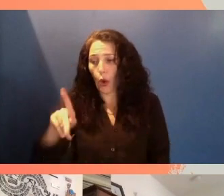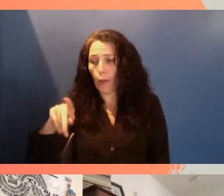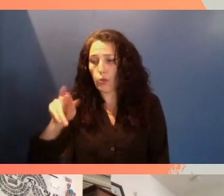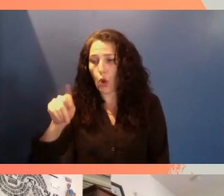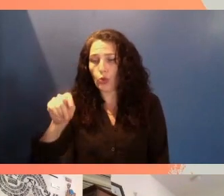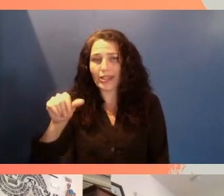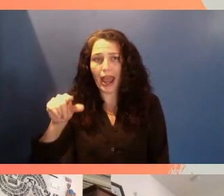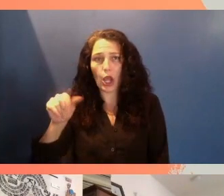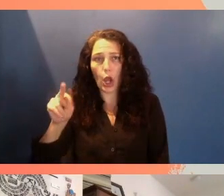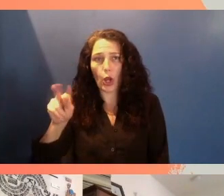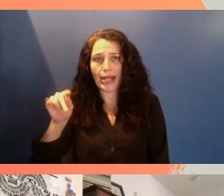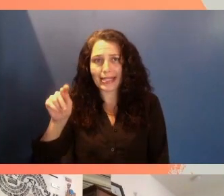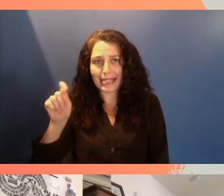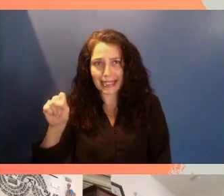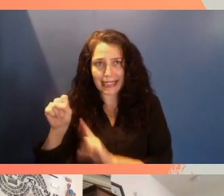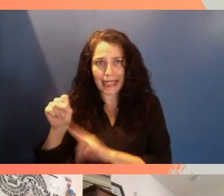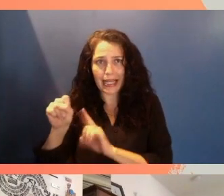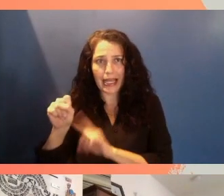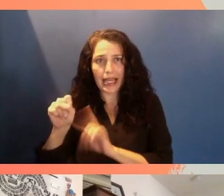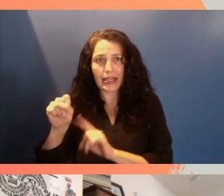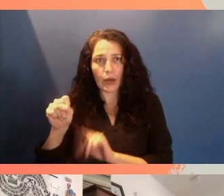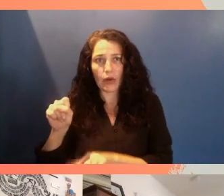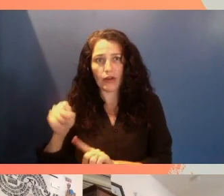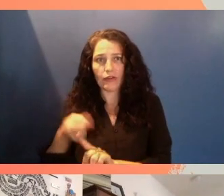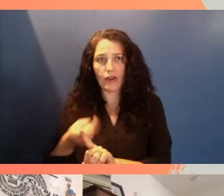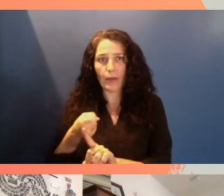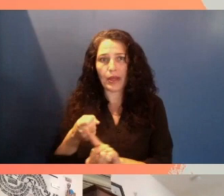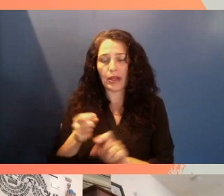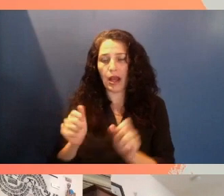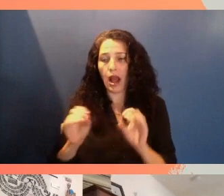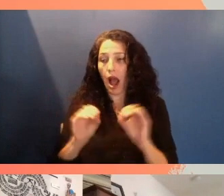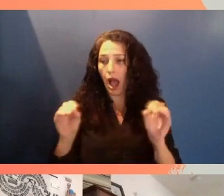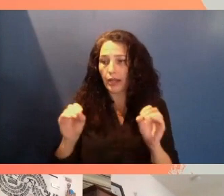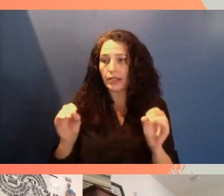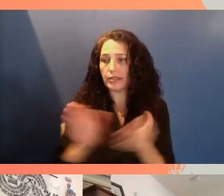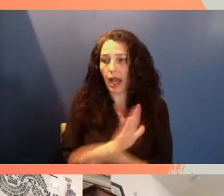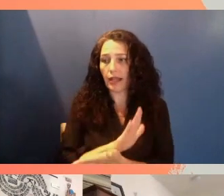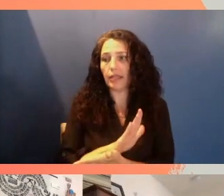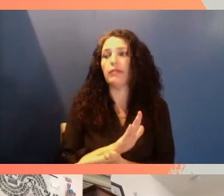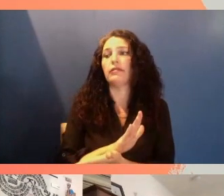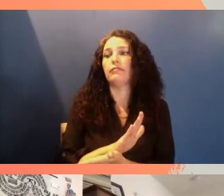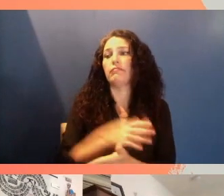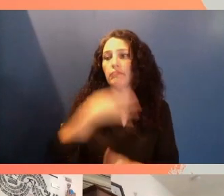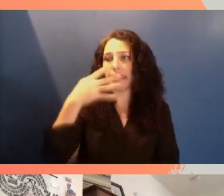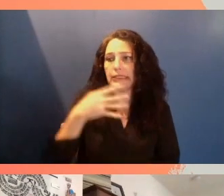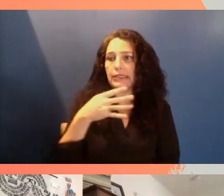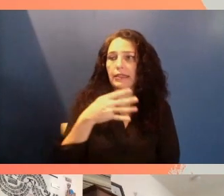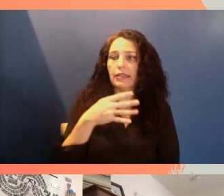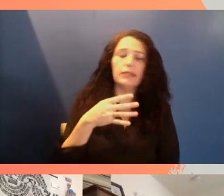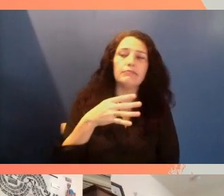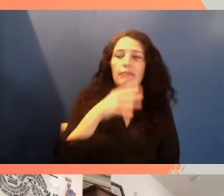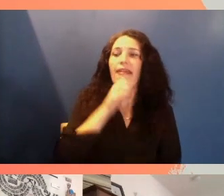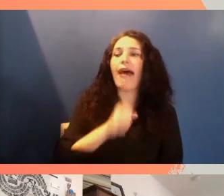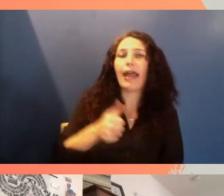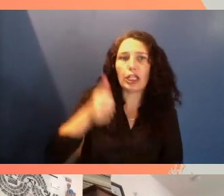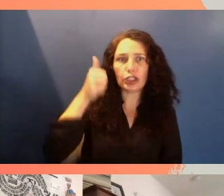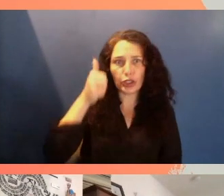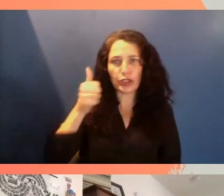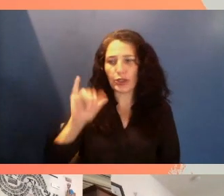in the sense that one was actually thinking about elder, right? So there's a way in which it process narration in the work